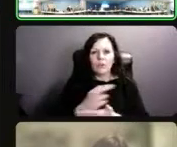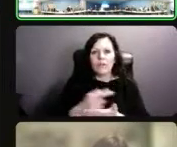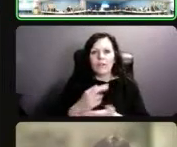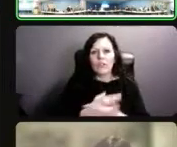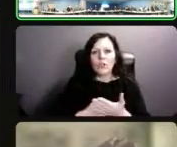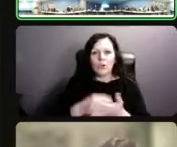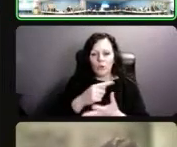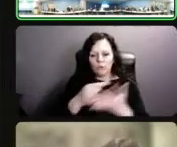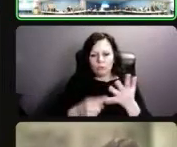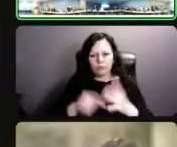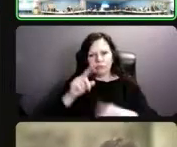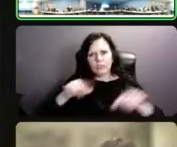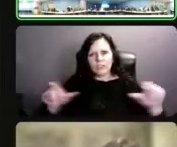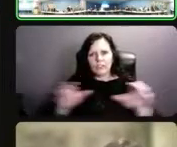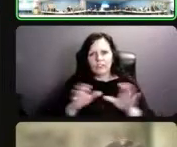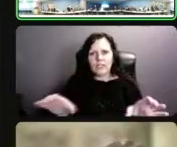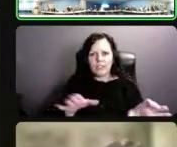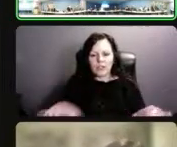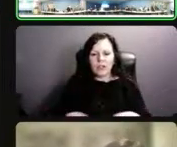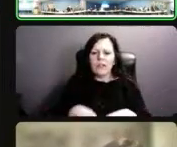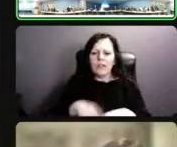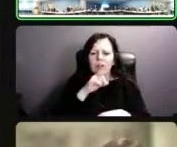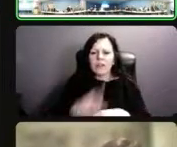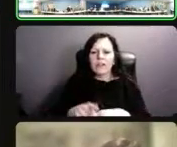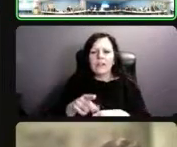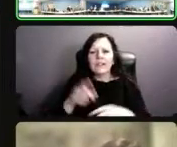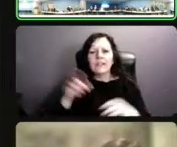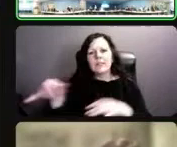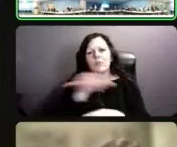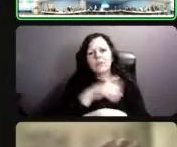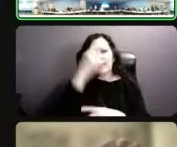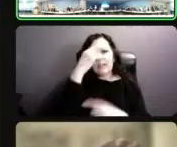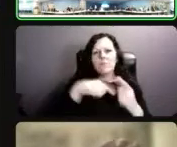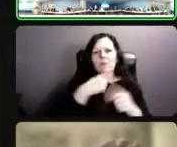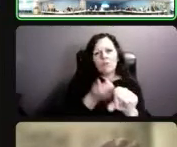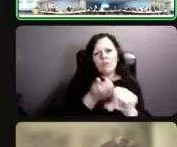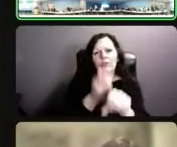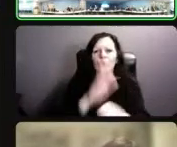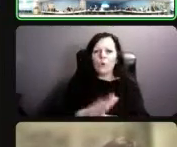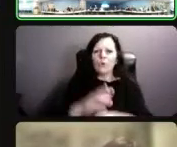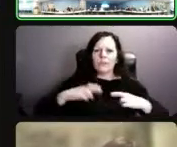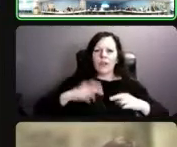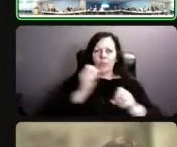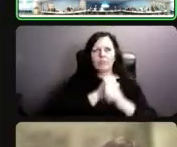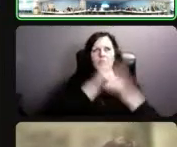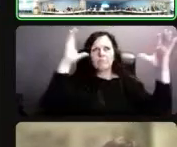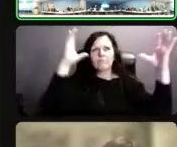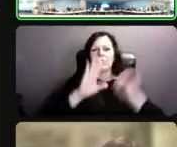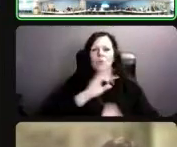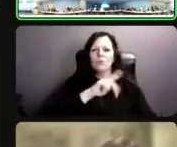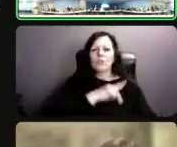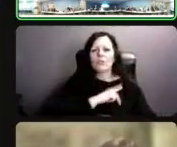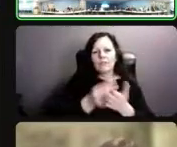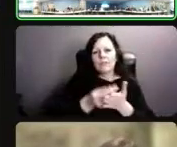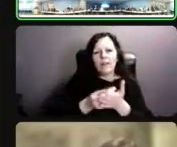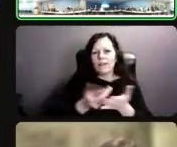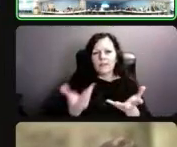WE WANT TO PROVIDE I EXPECT IN LIBYA AND WHAT WE WANT TO DO.